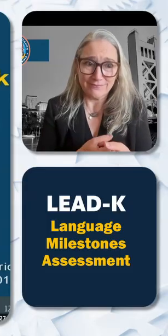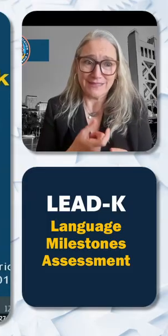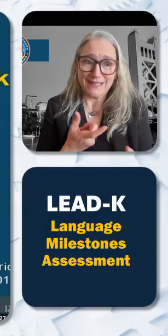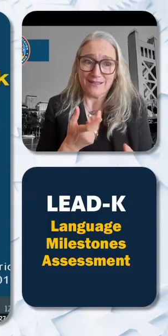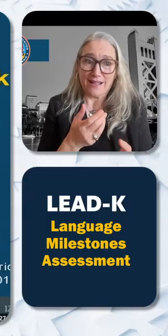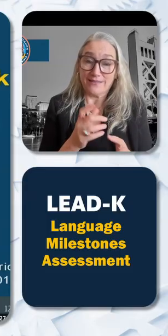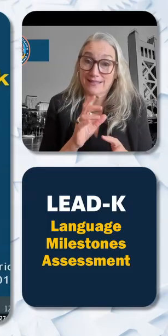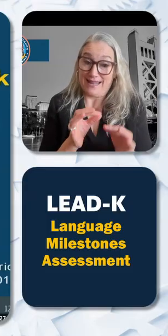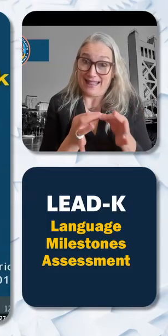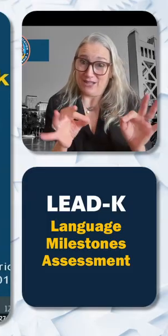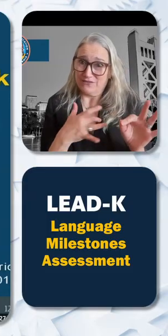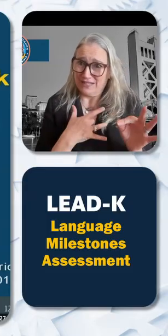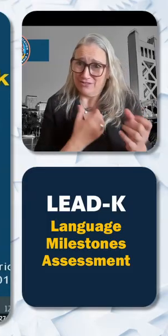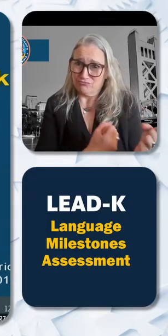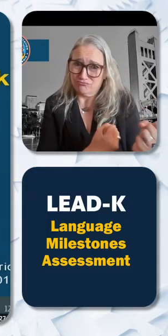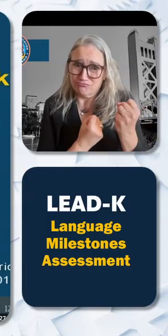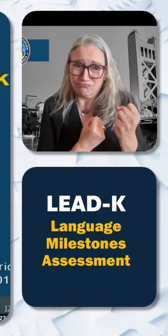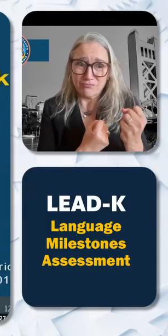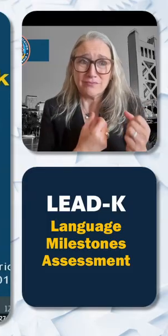esteem. Self-esteem is critical.